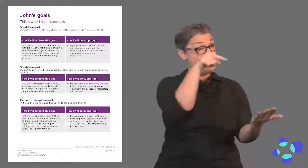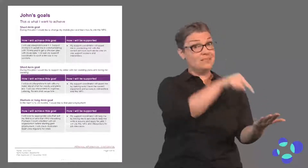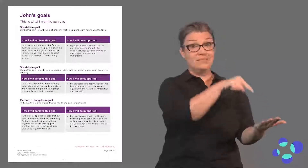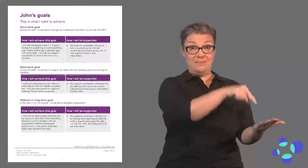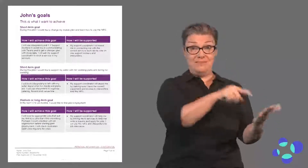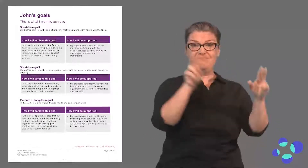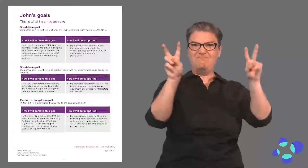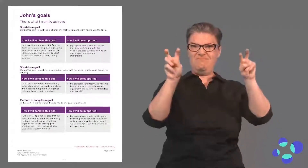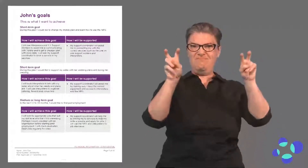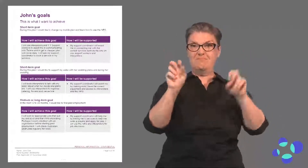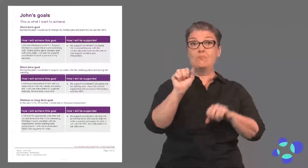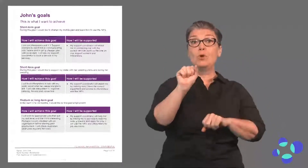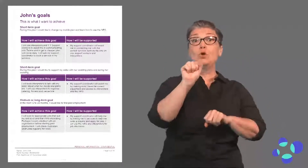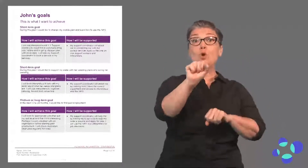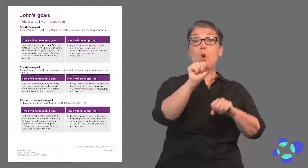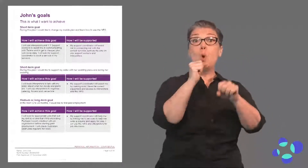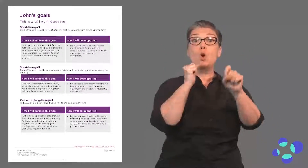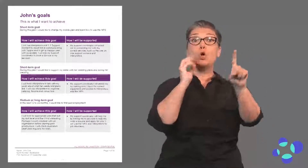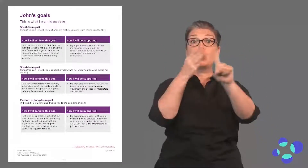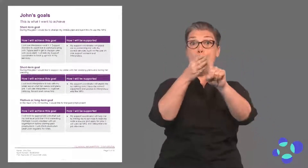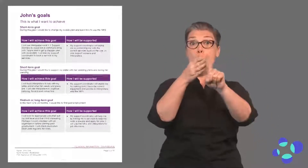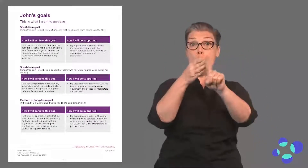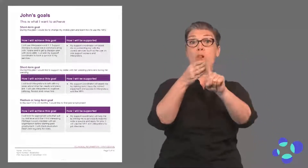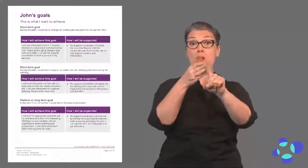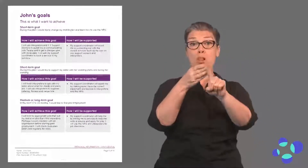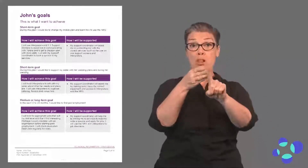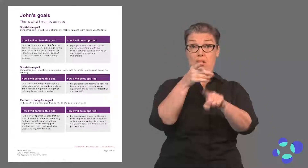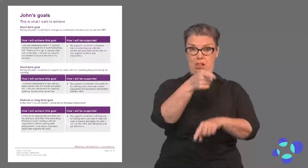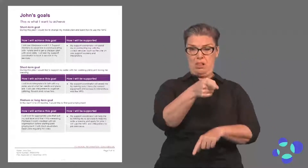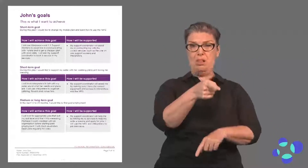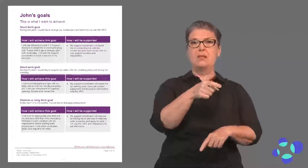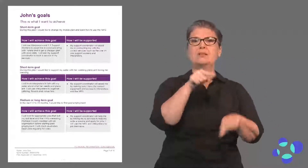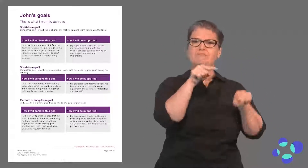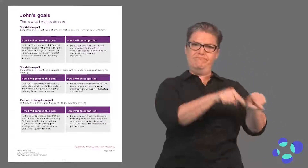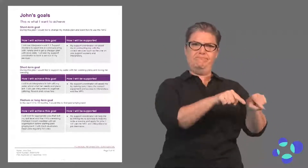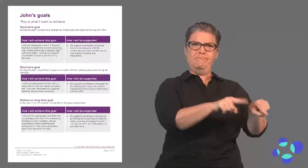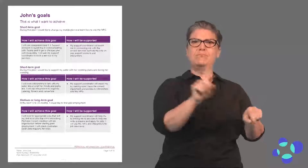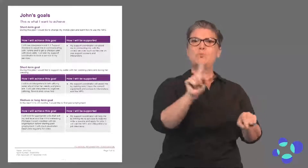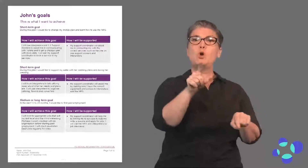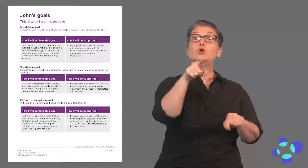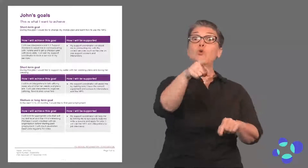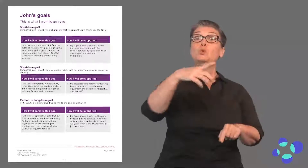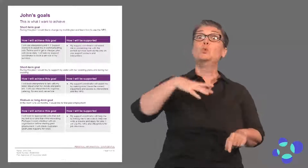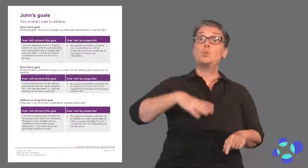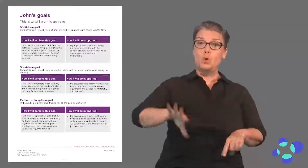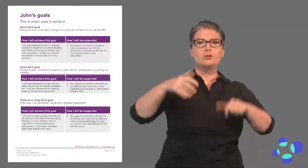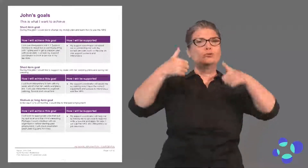The first part titled Your Goals.